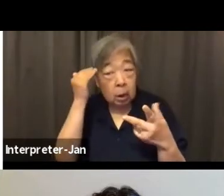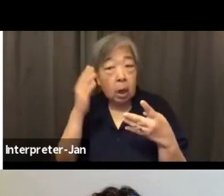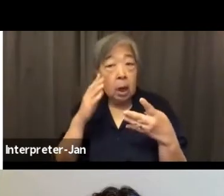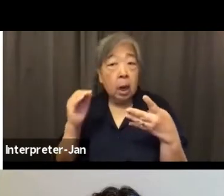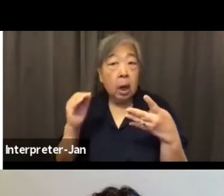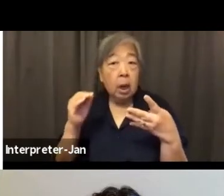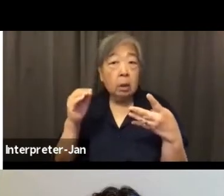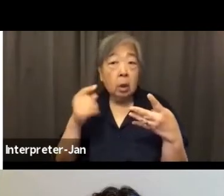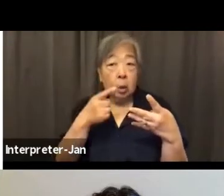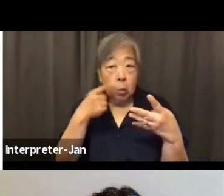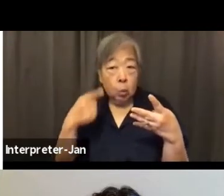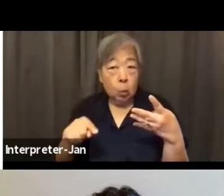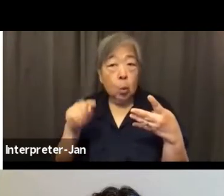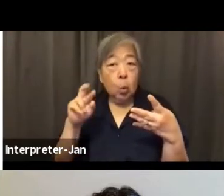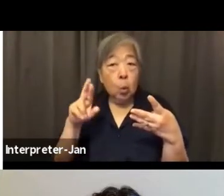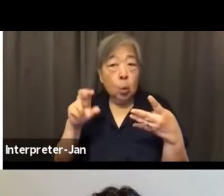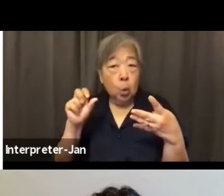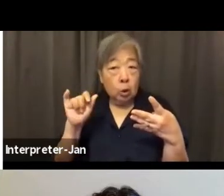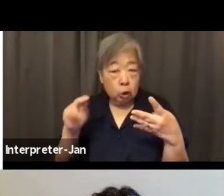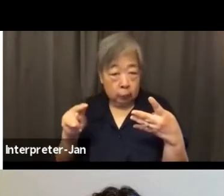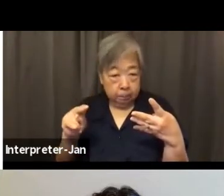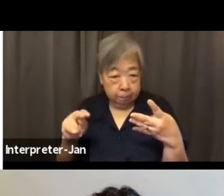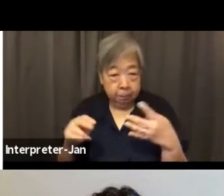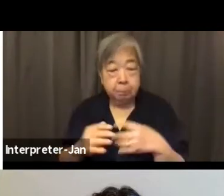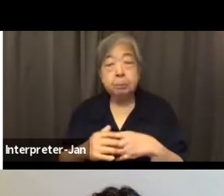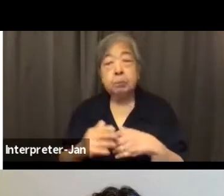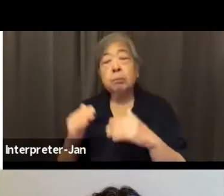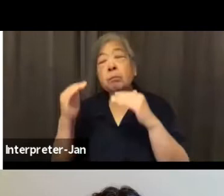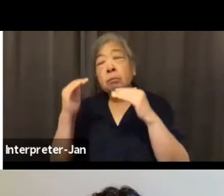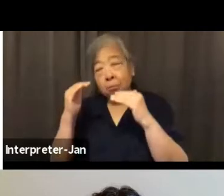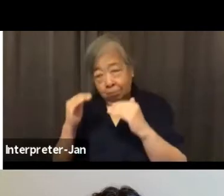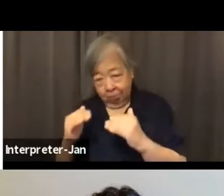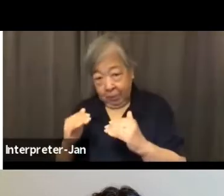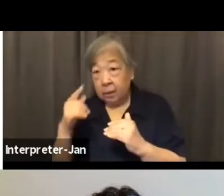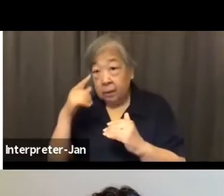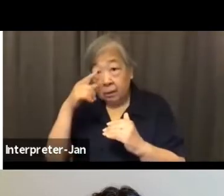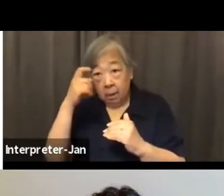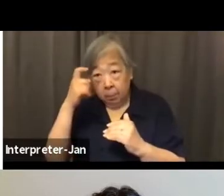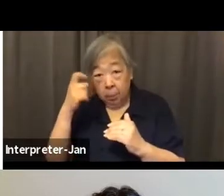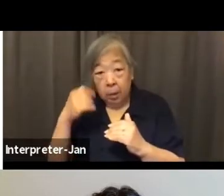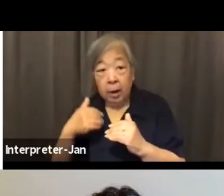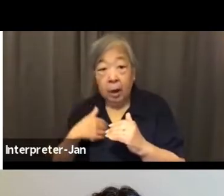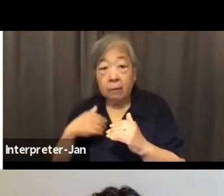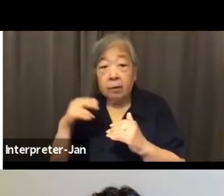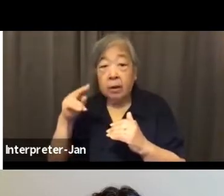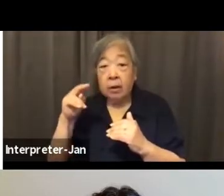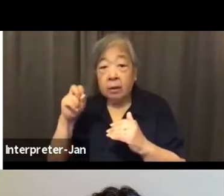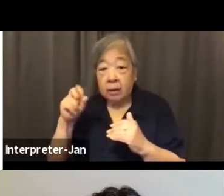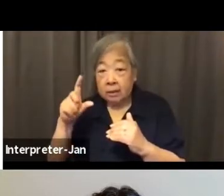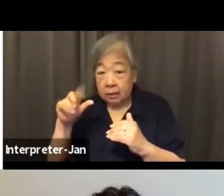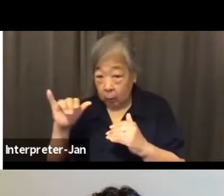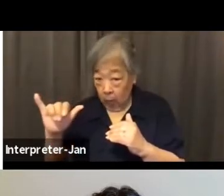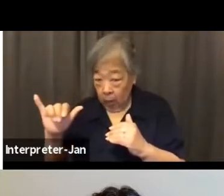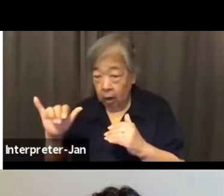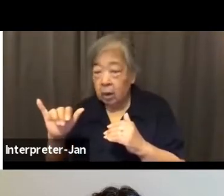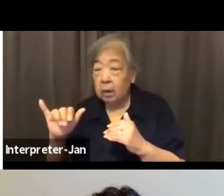Then this Summer, we have the NSLI-Y virtual Summer intensive program which I'm going to